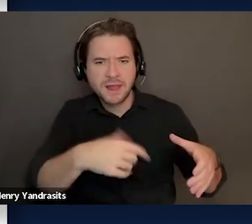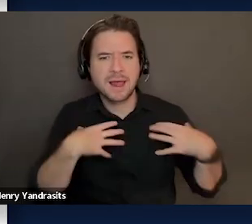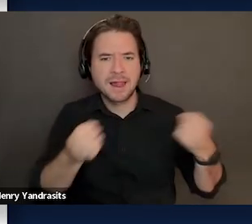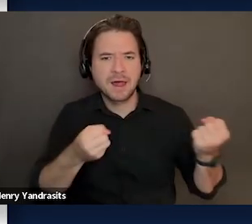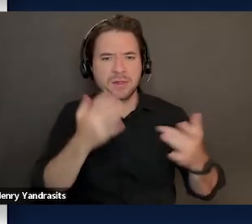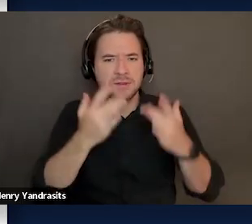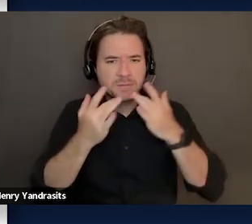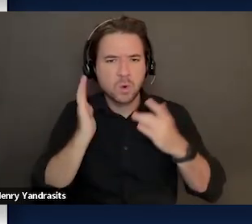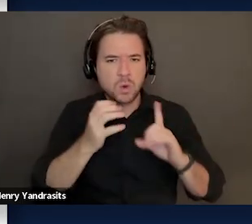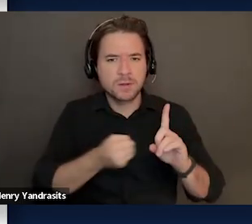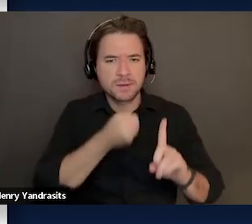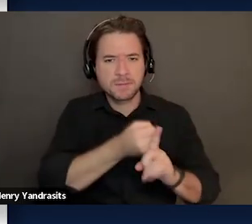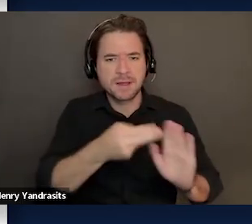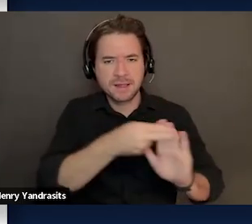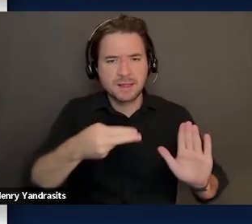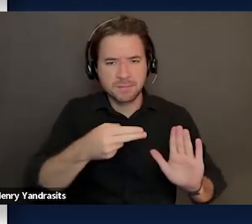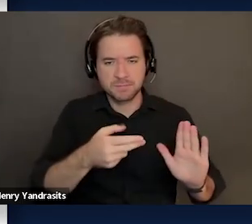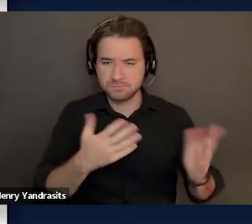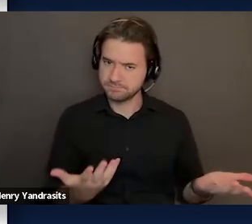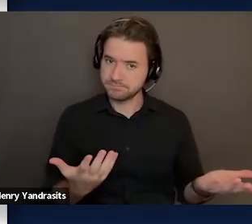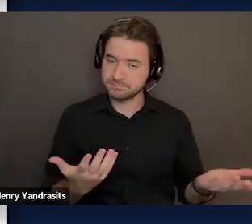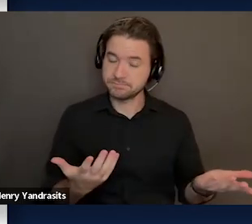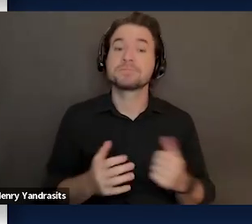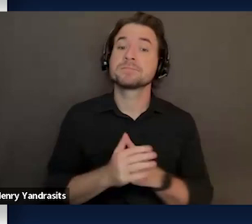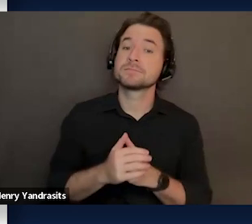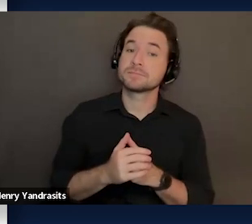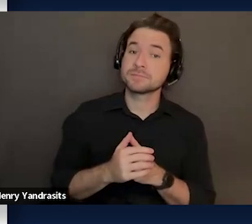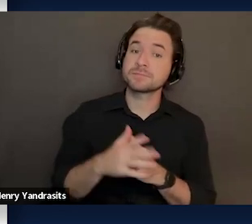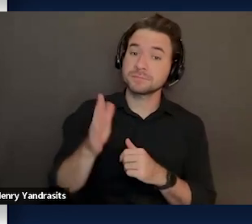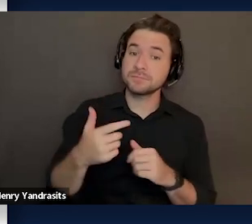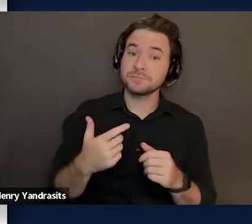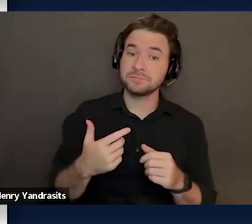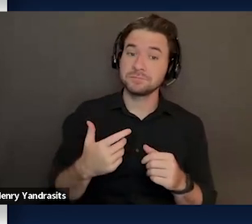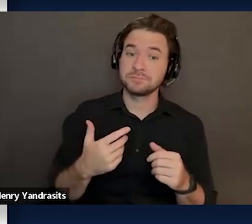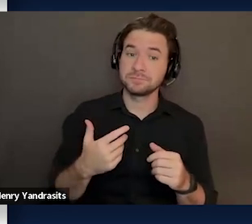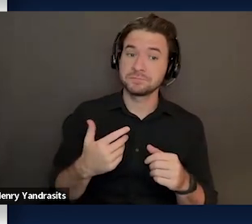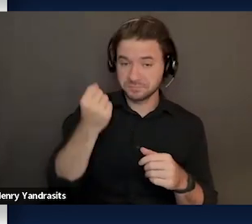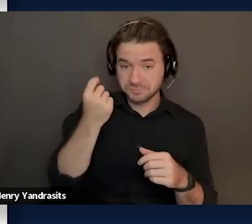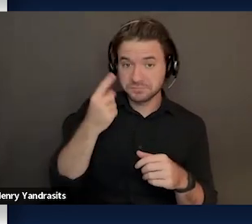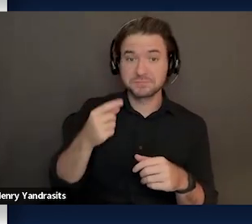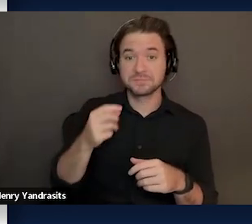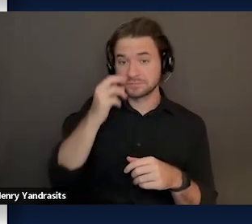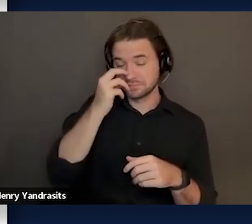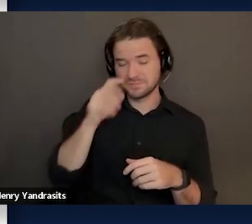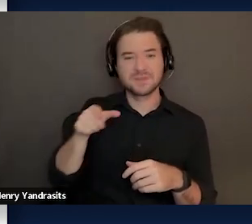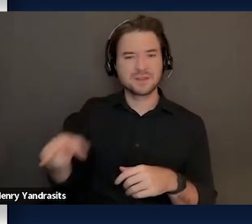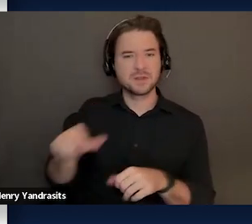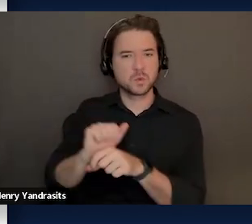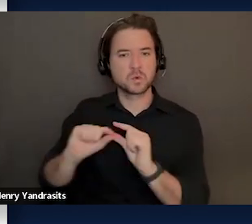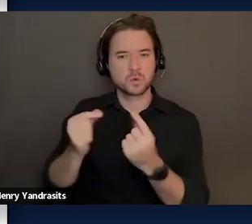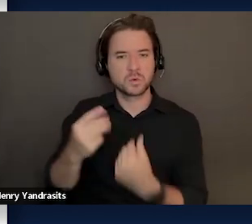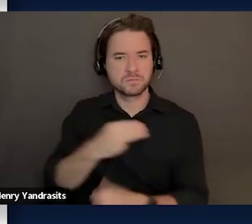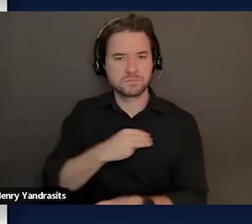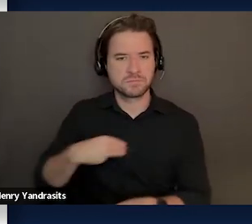that will be impacted by this designation. Unquote. And to illustrate this point, uh, this workgroup member names multiple ways.